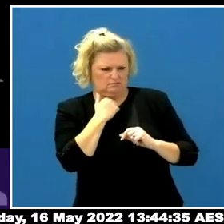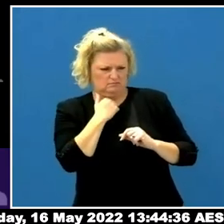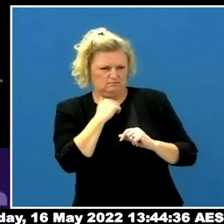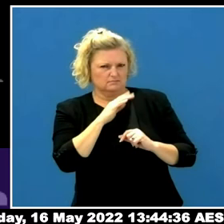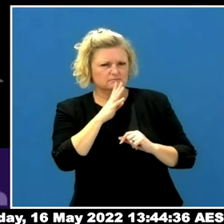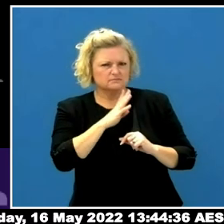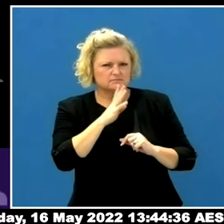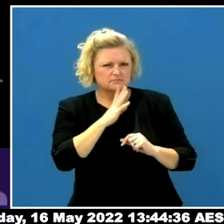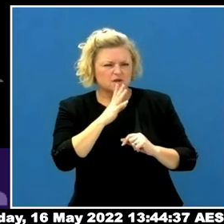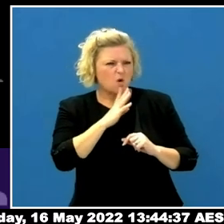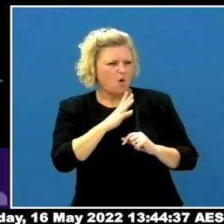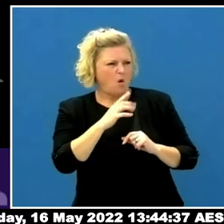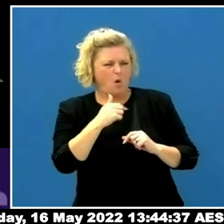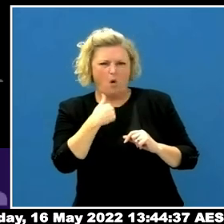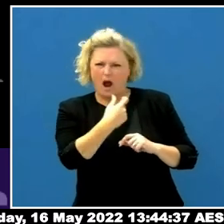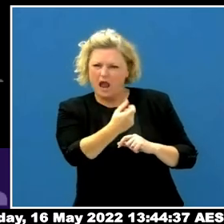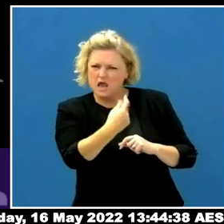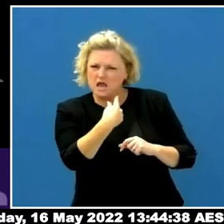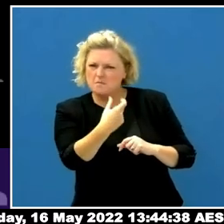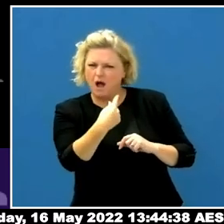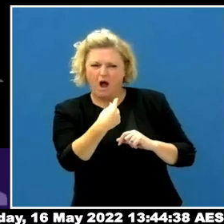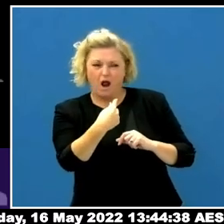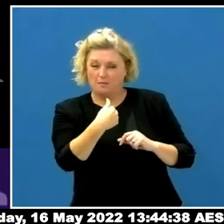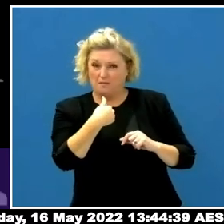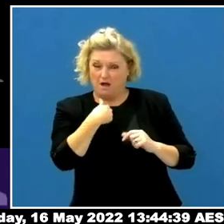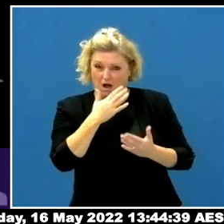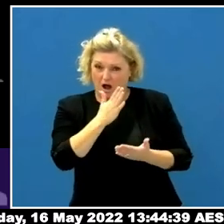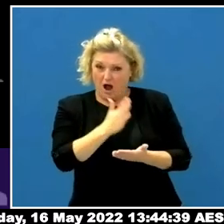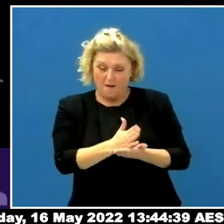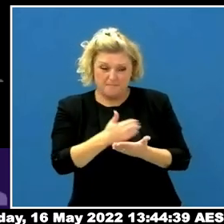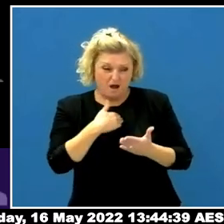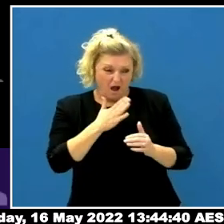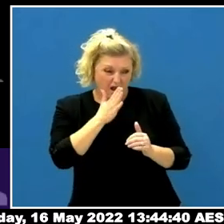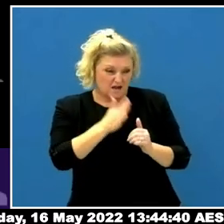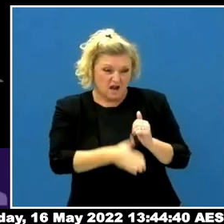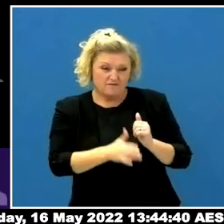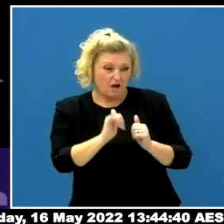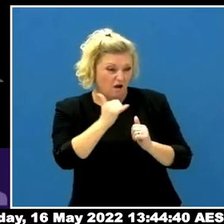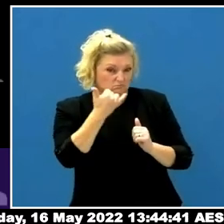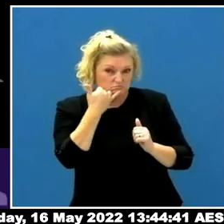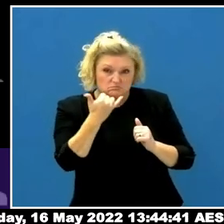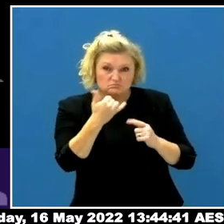of it. But I never received any email or any phone calls, and then when I finally did get